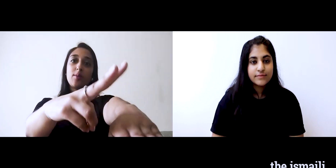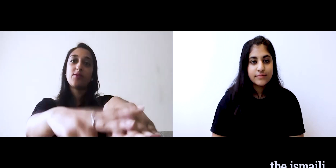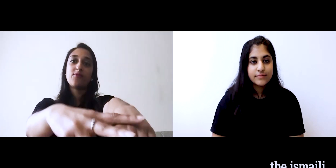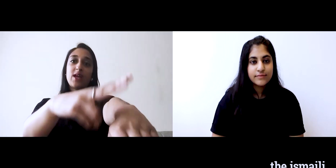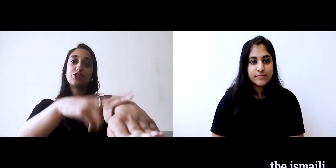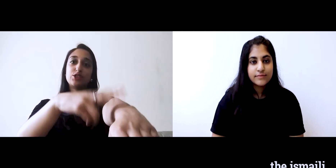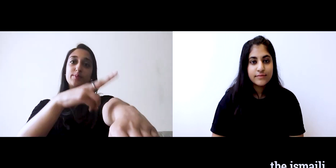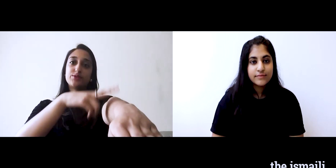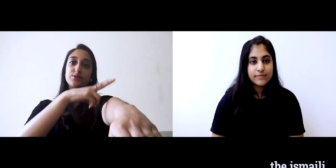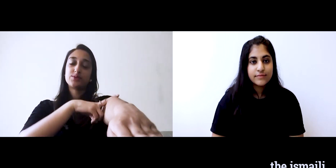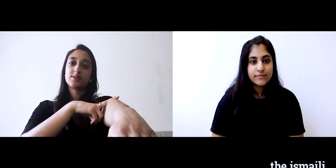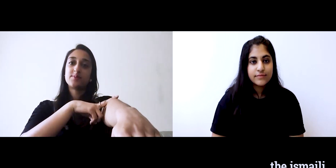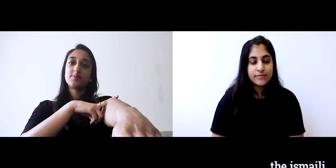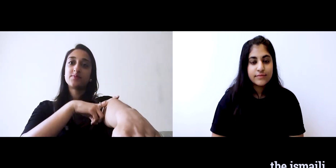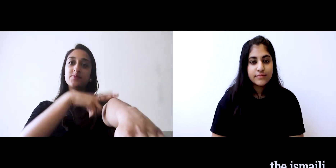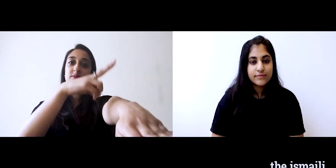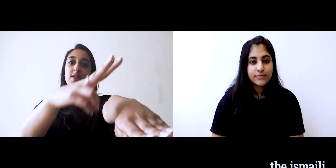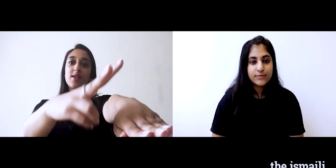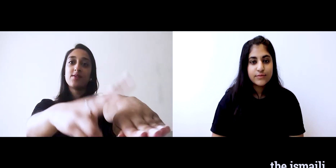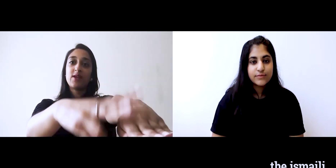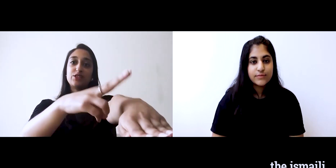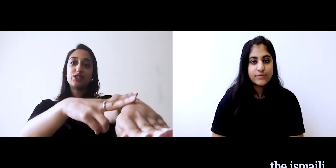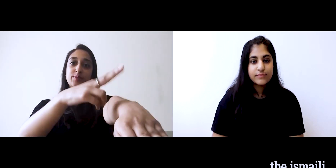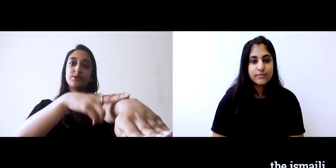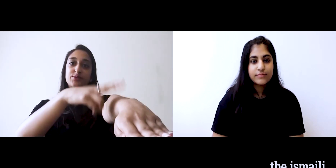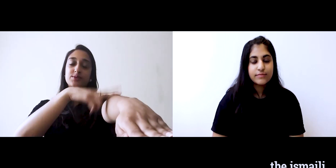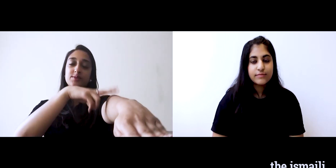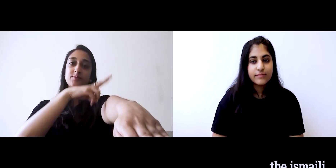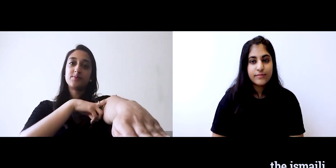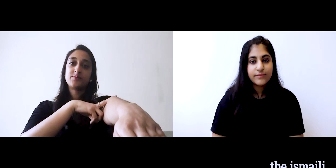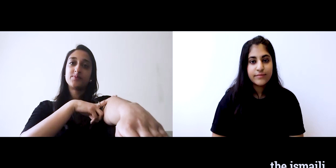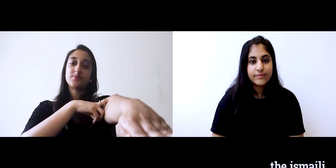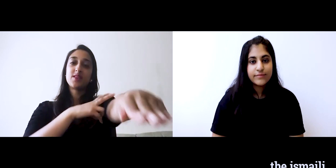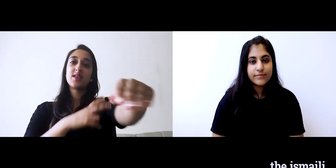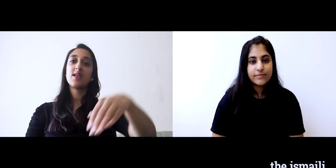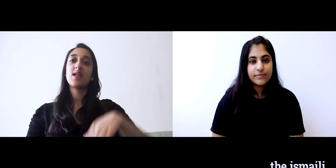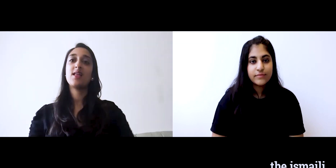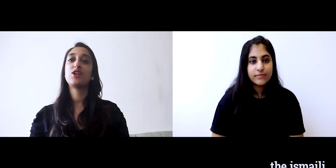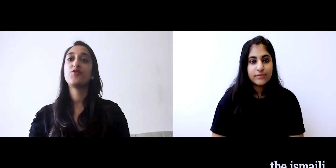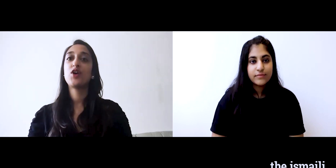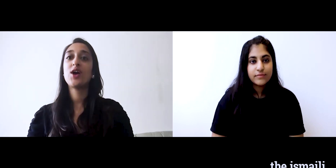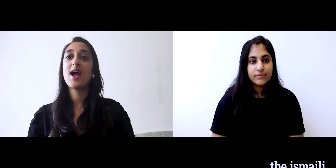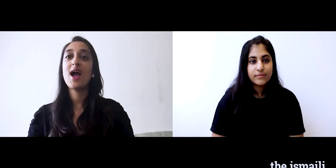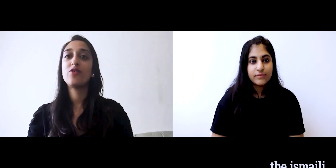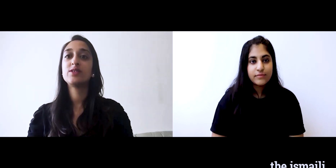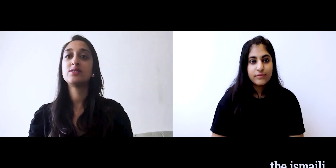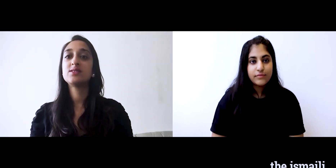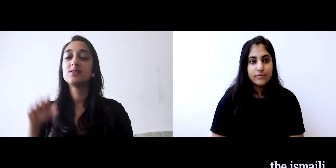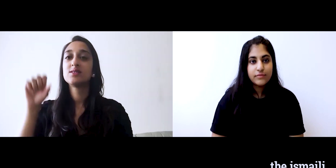And then go up, vegetables Carrot